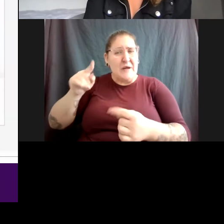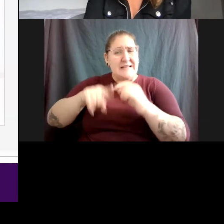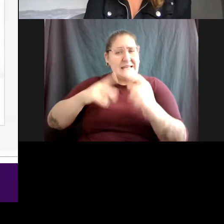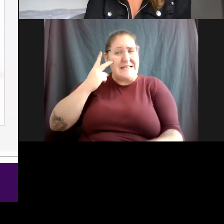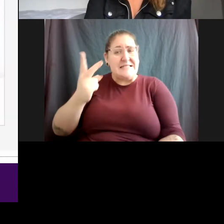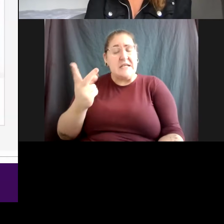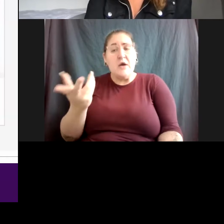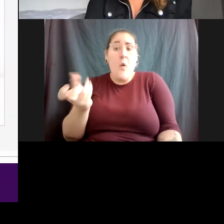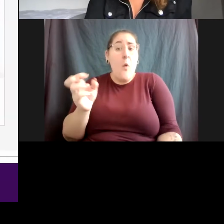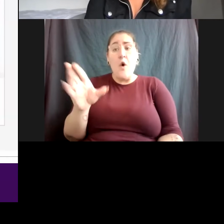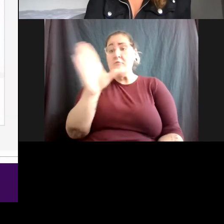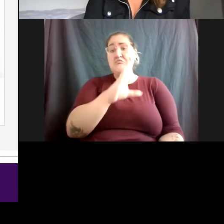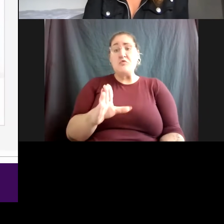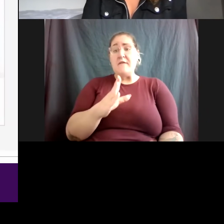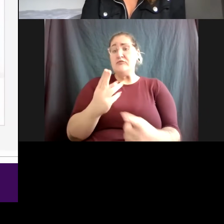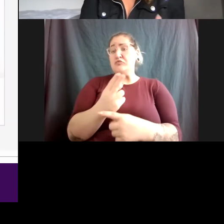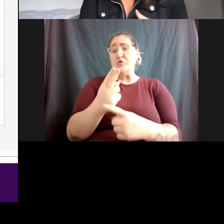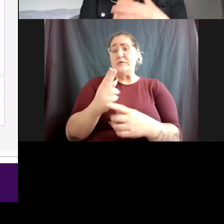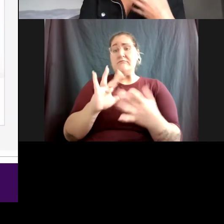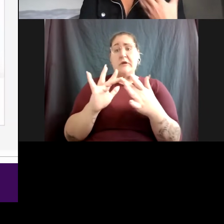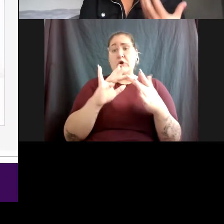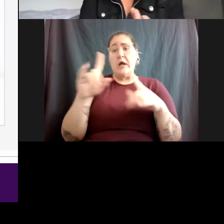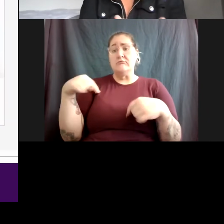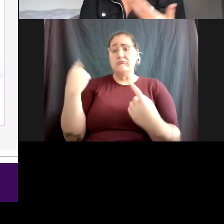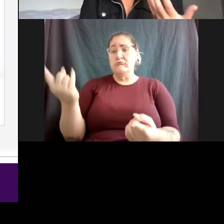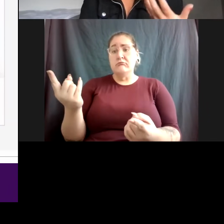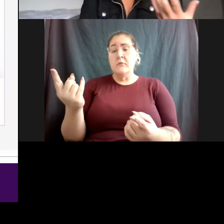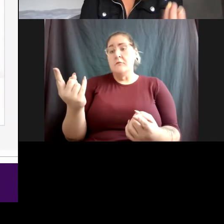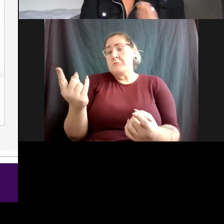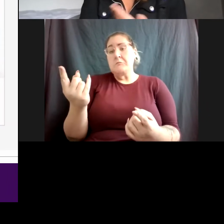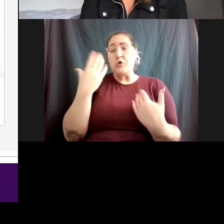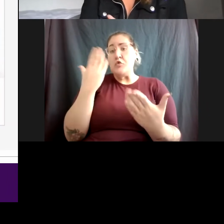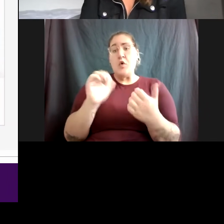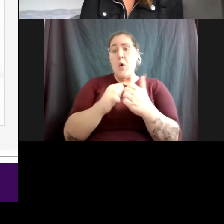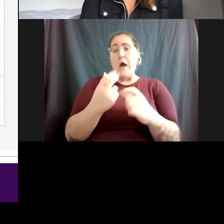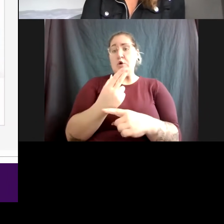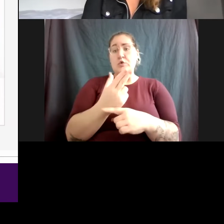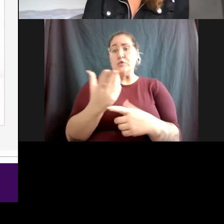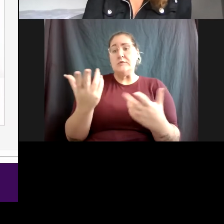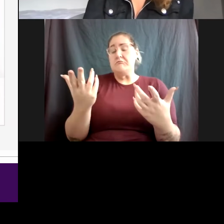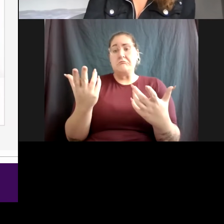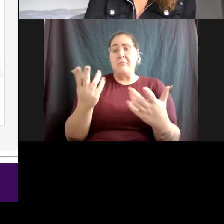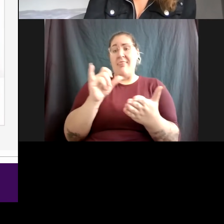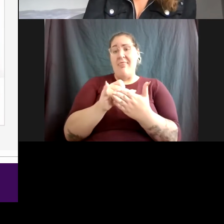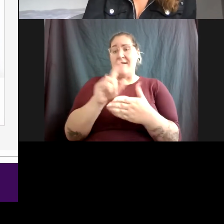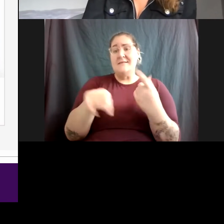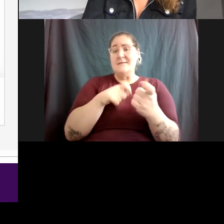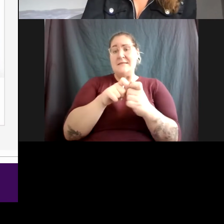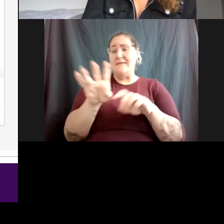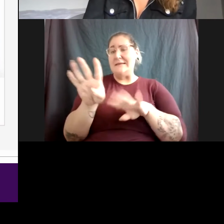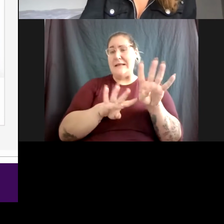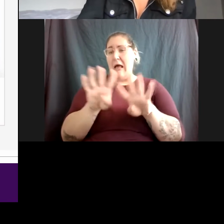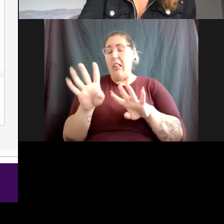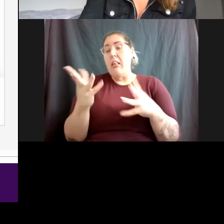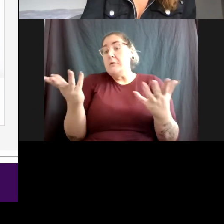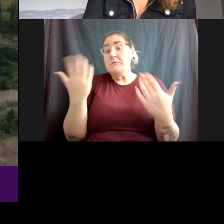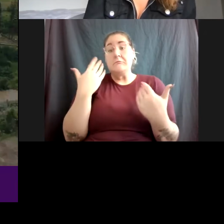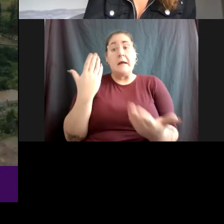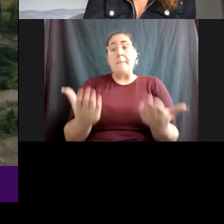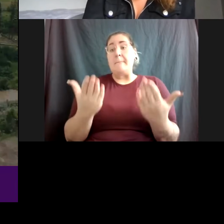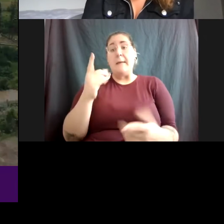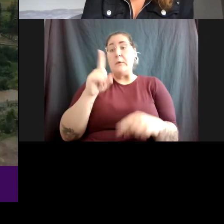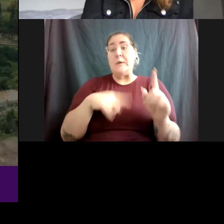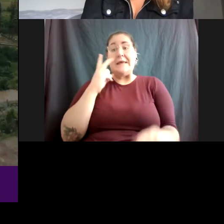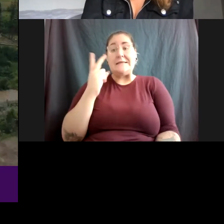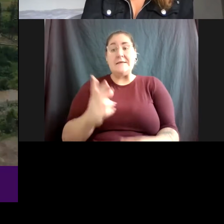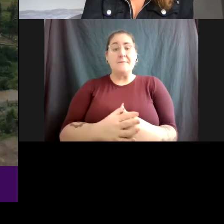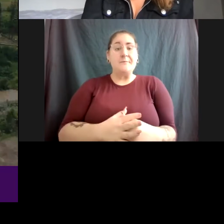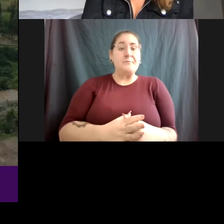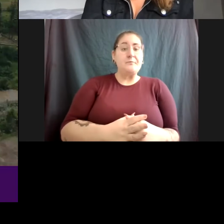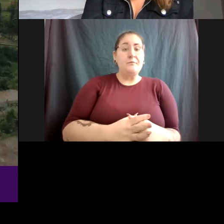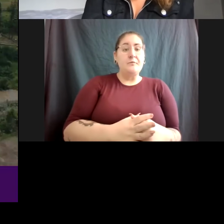is just not familiar with the web or familiar with the web when they are on those styles.